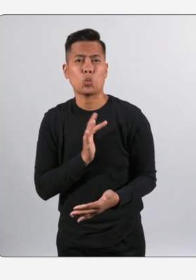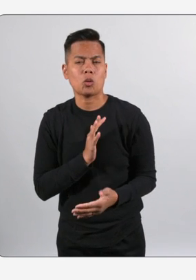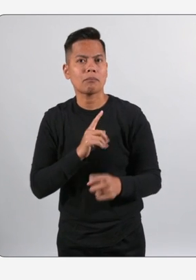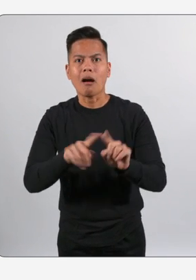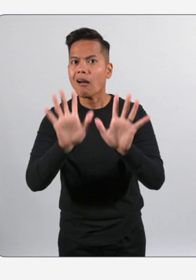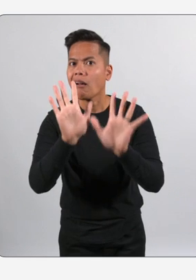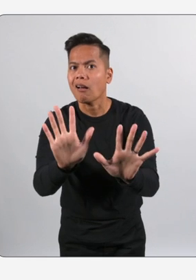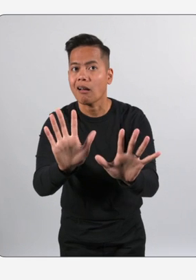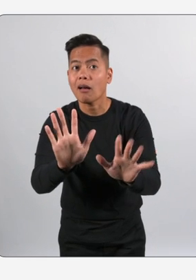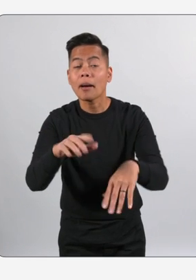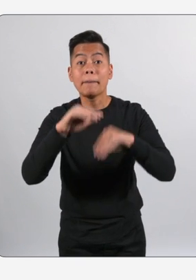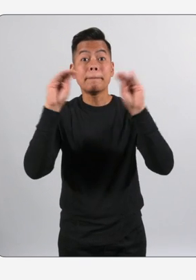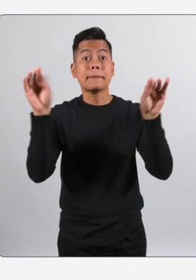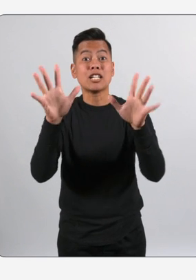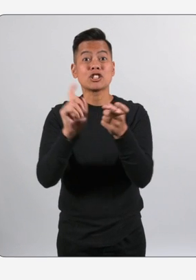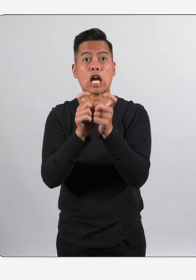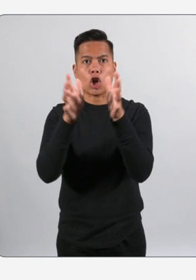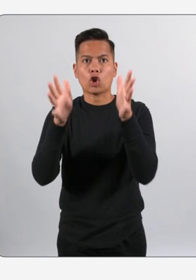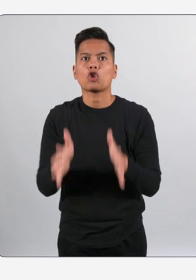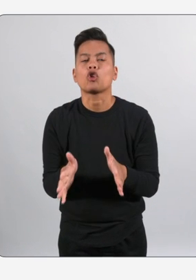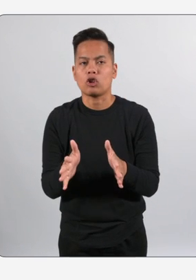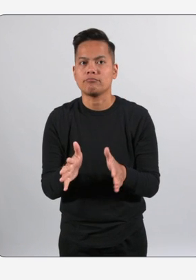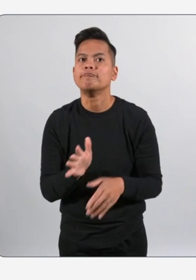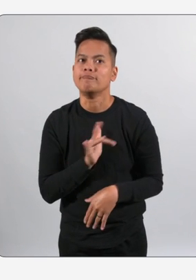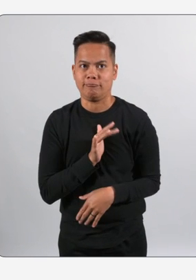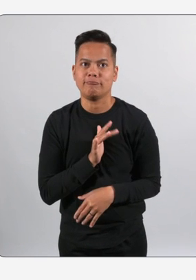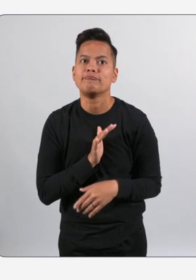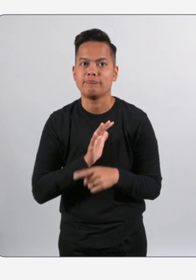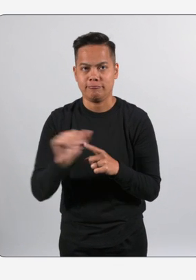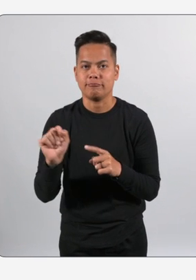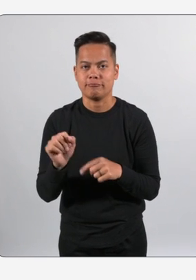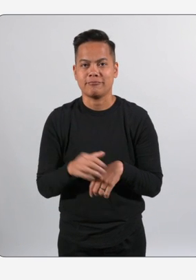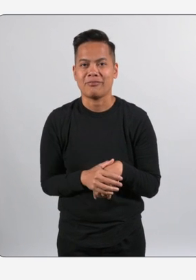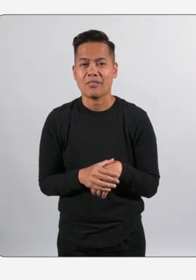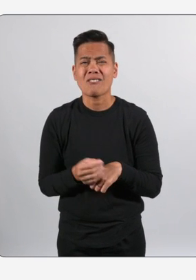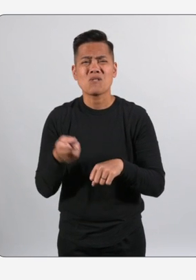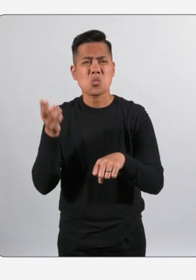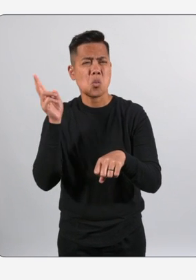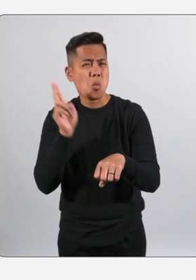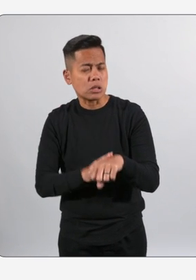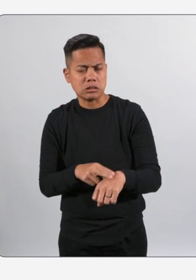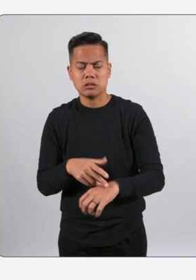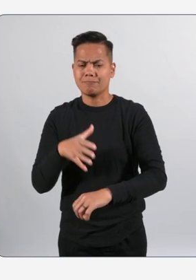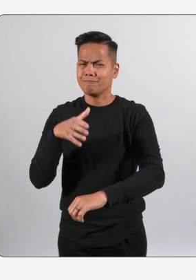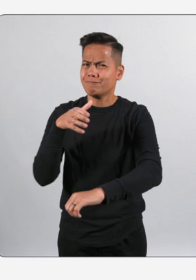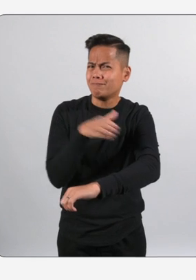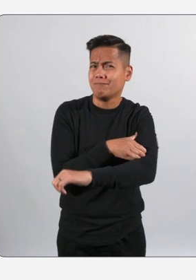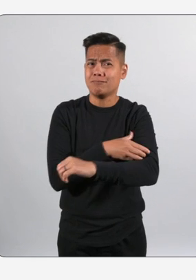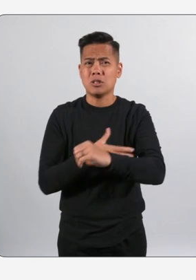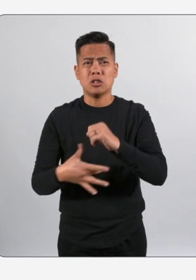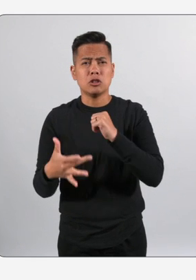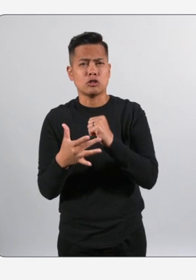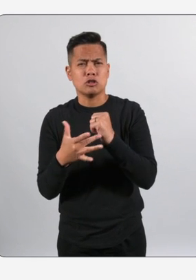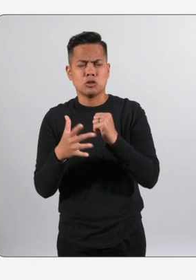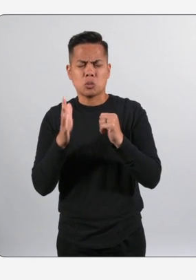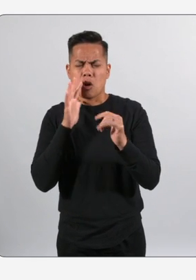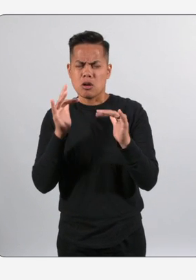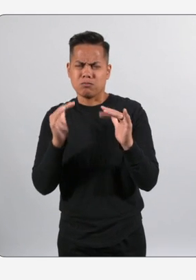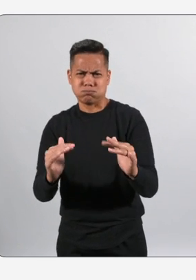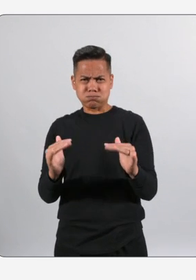you try Magic Editor. And, of course, we're bringing this powerful technology to bear to super charge Search.